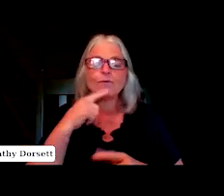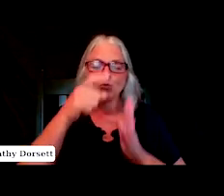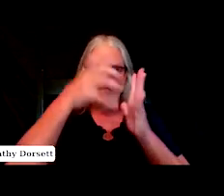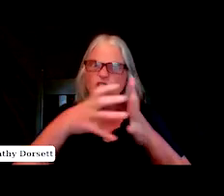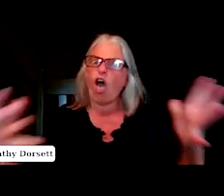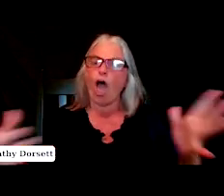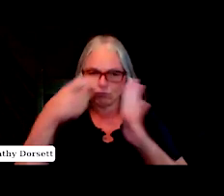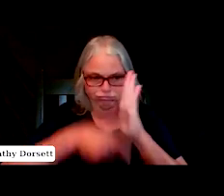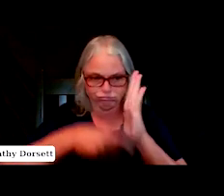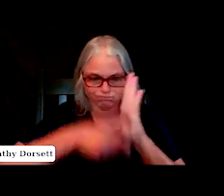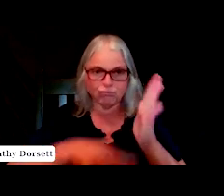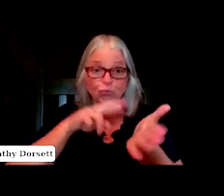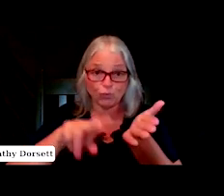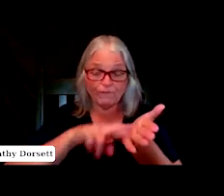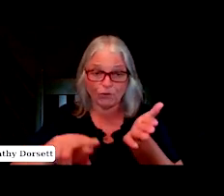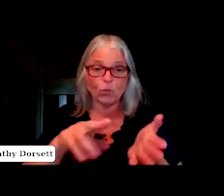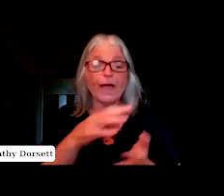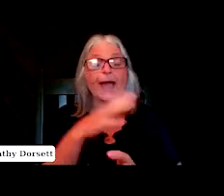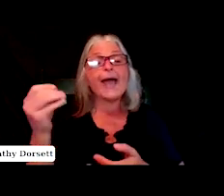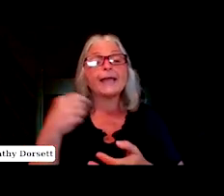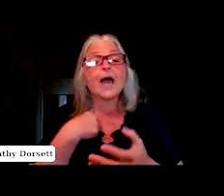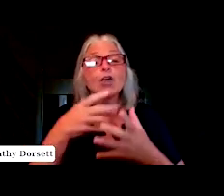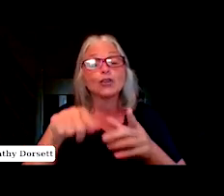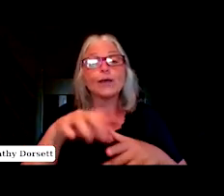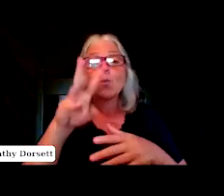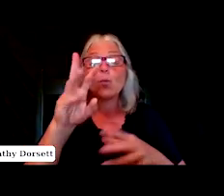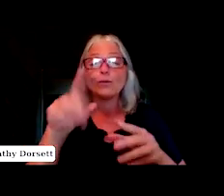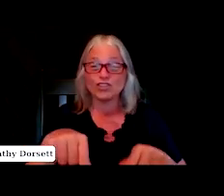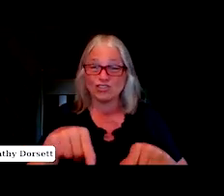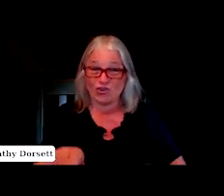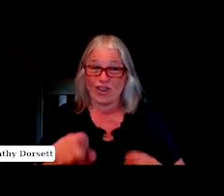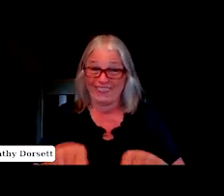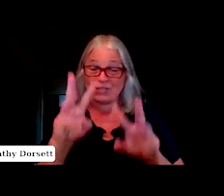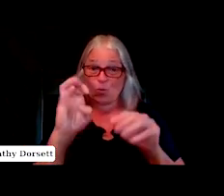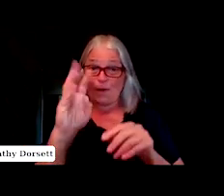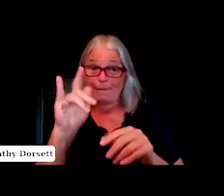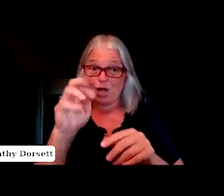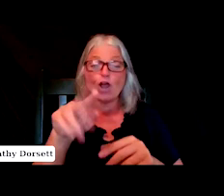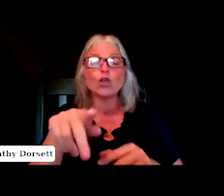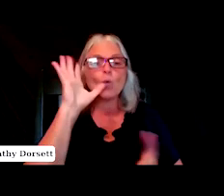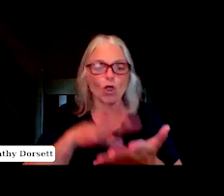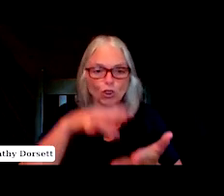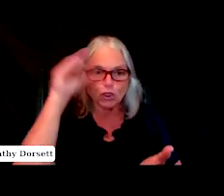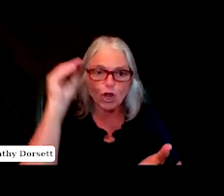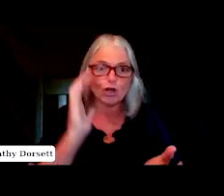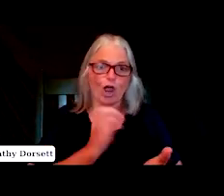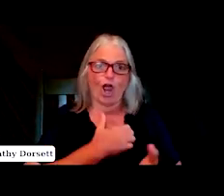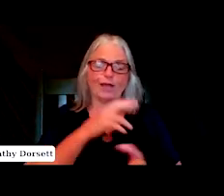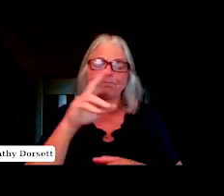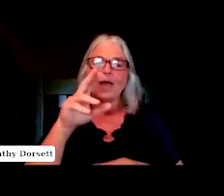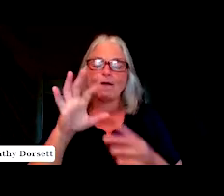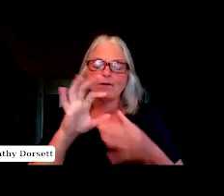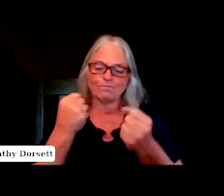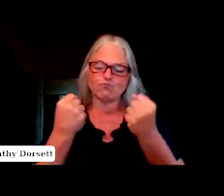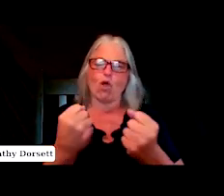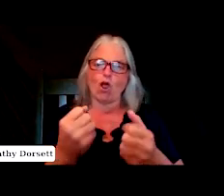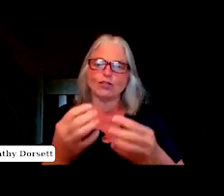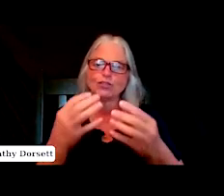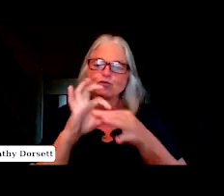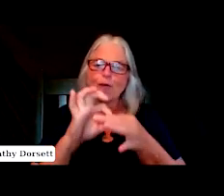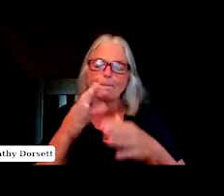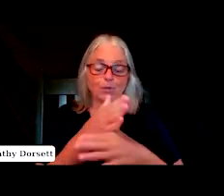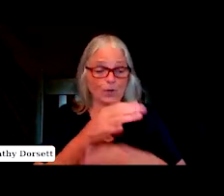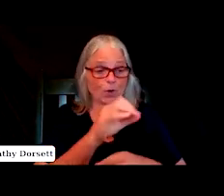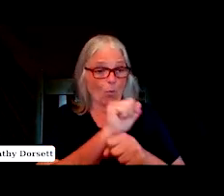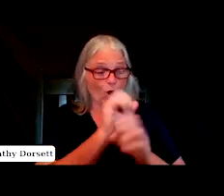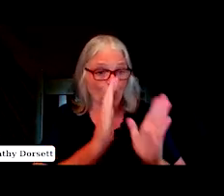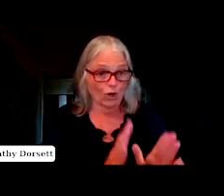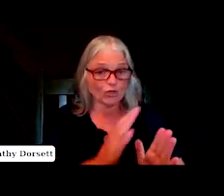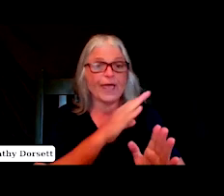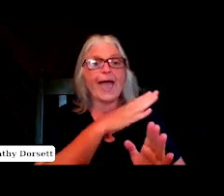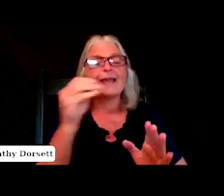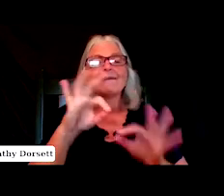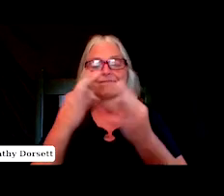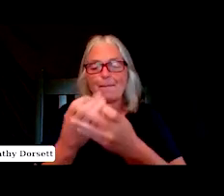During this webinar, you will learn about just some of our many policy recommendations to further strengthen the relationship between direct care workers, family caregivers and care recipients.